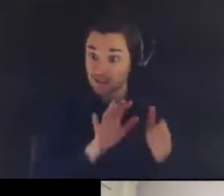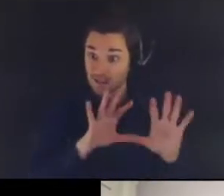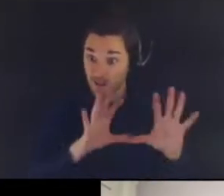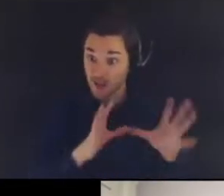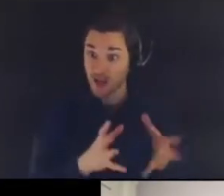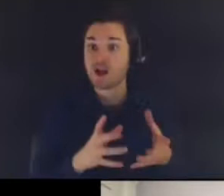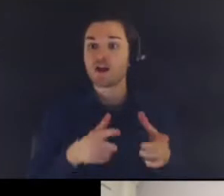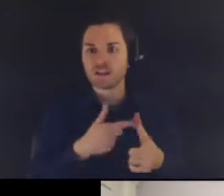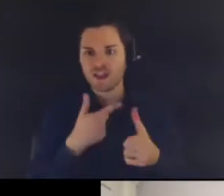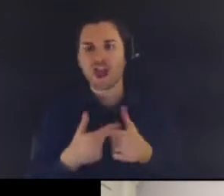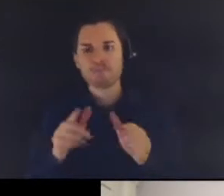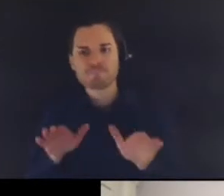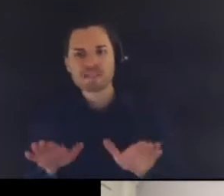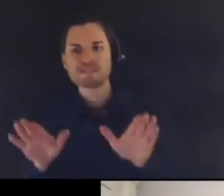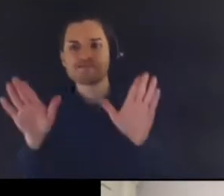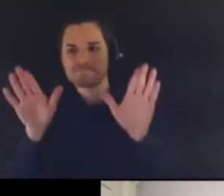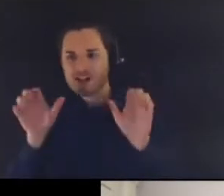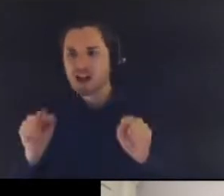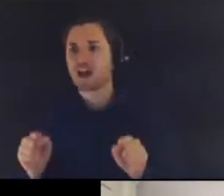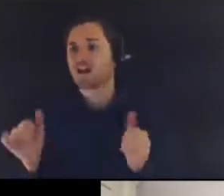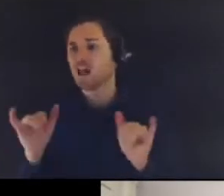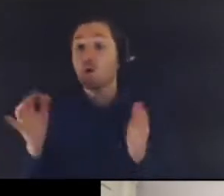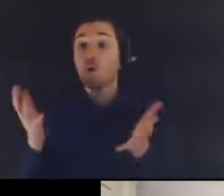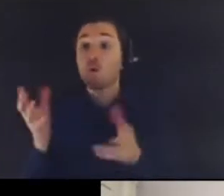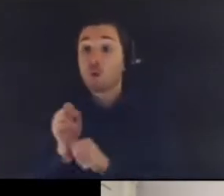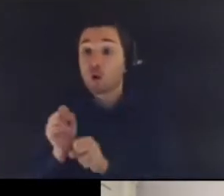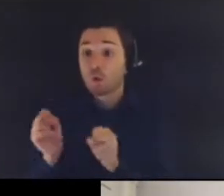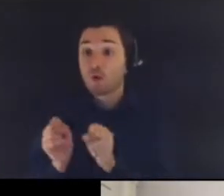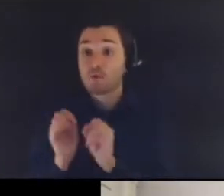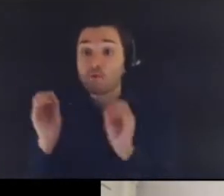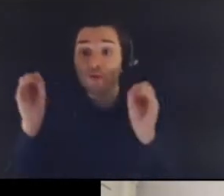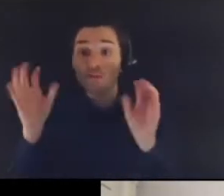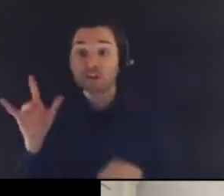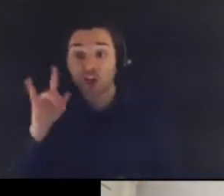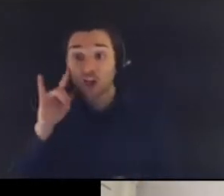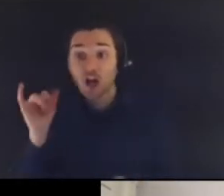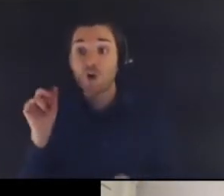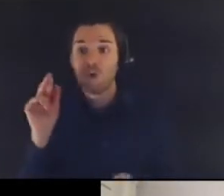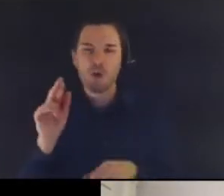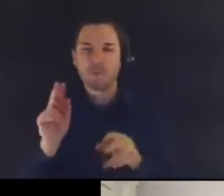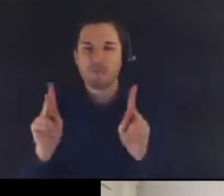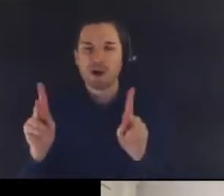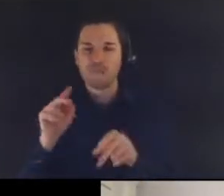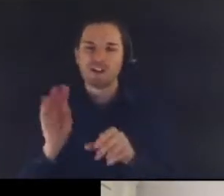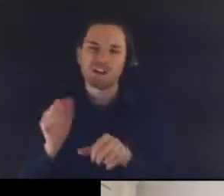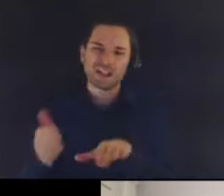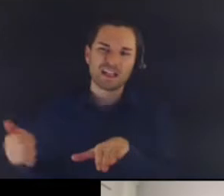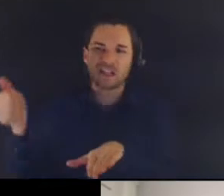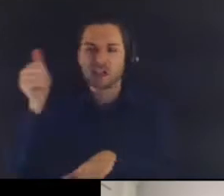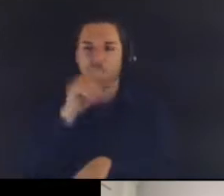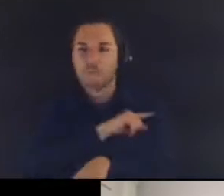have disabilities can actually talk to other students and say this is something we need